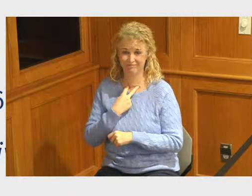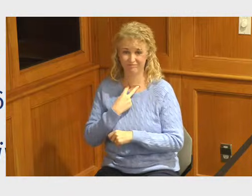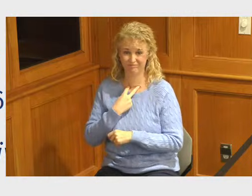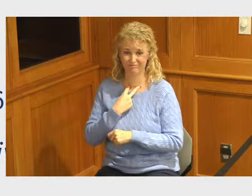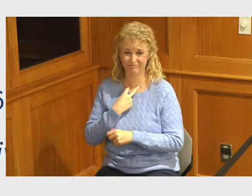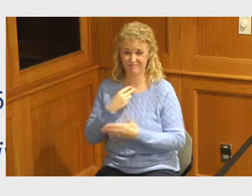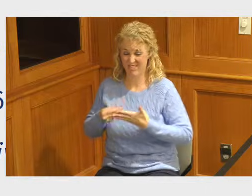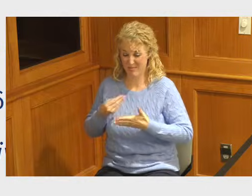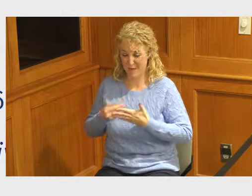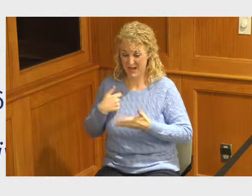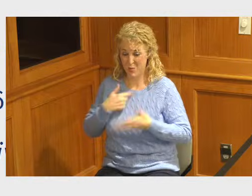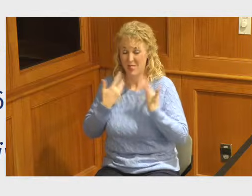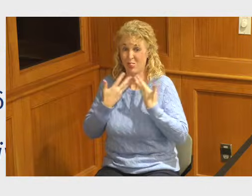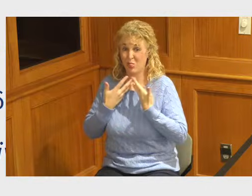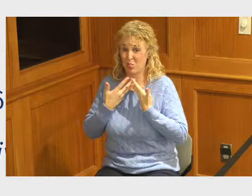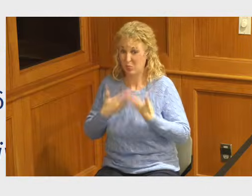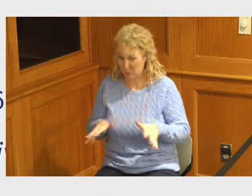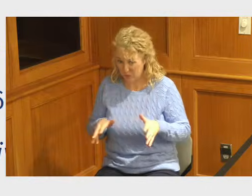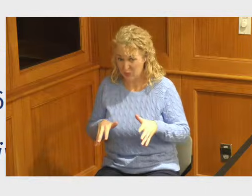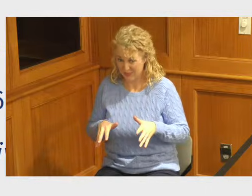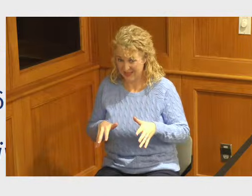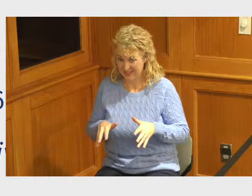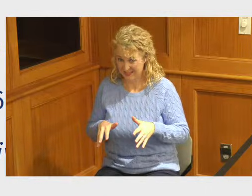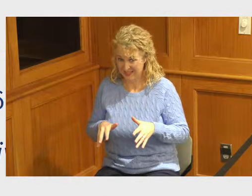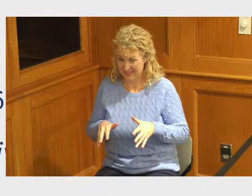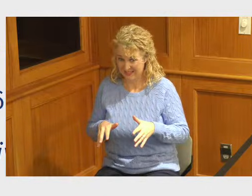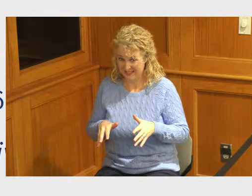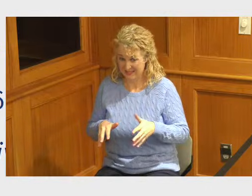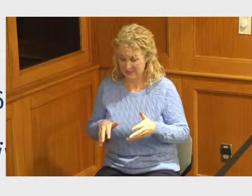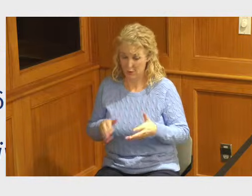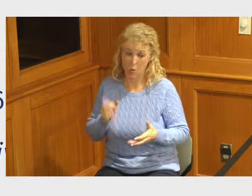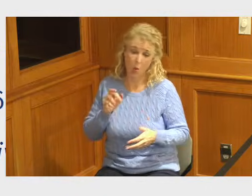the worst worst case scenario is we somehow don't comply with the rules. and I'm not even sure what